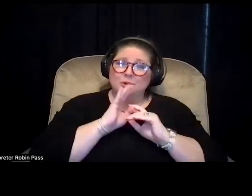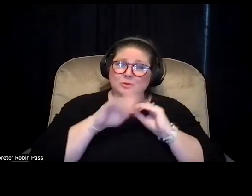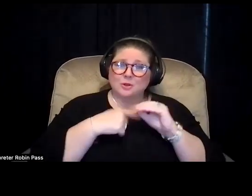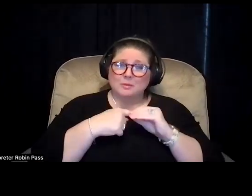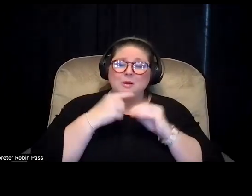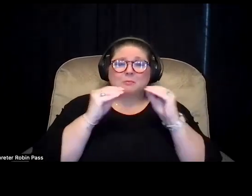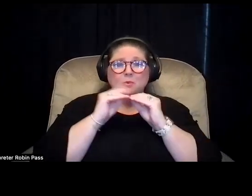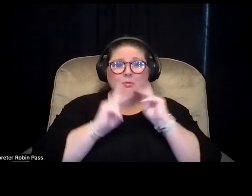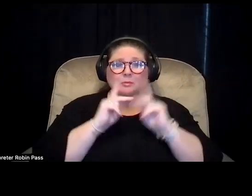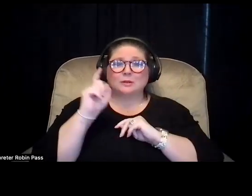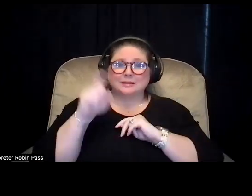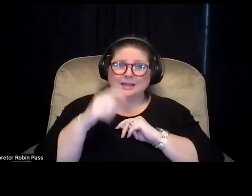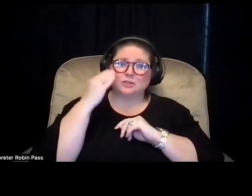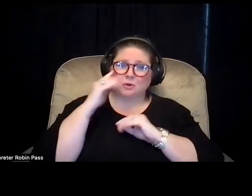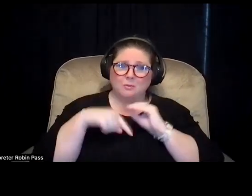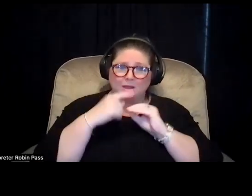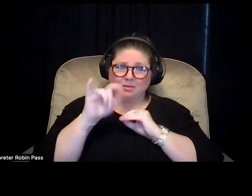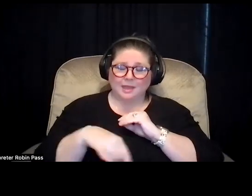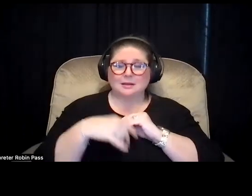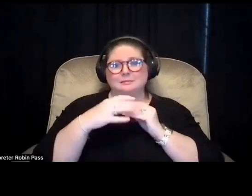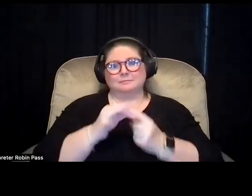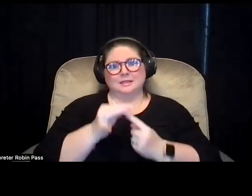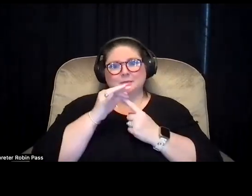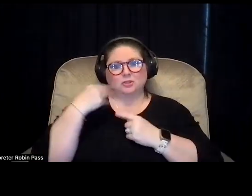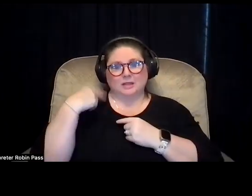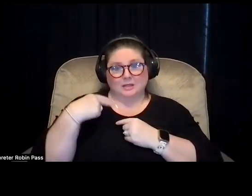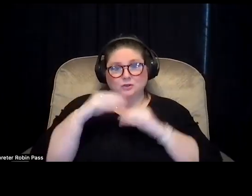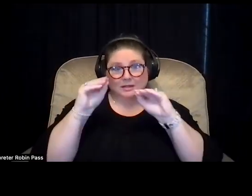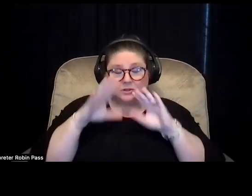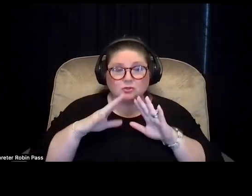about it and especially history teachers that are you know talking about american history in their